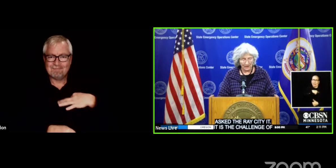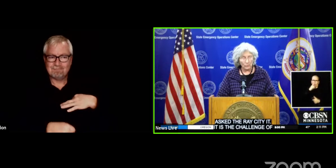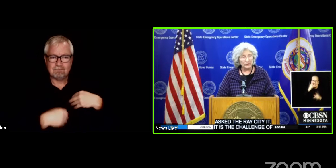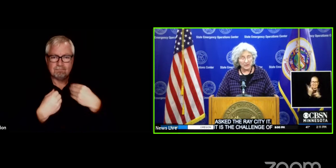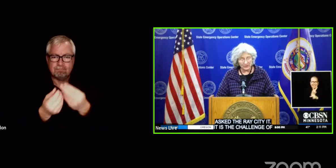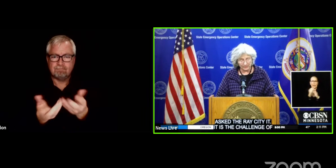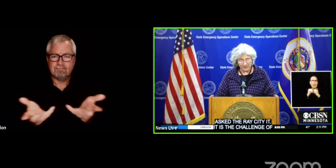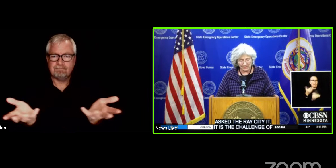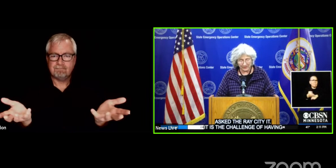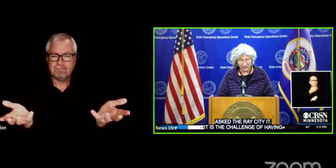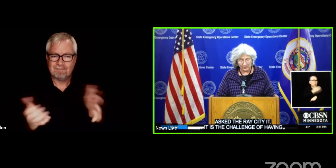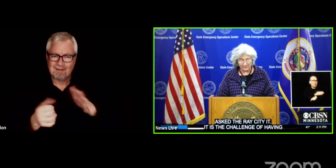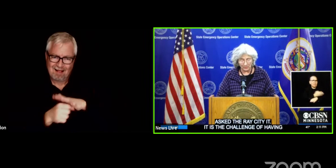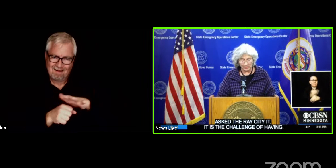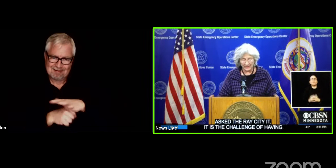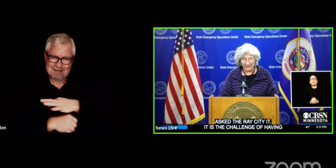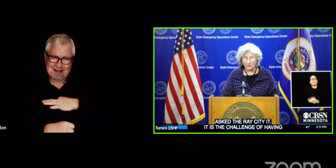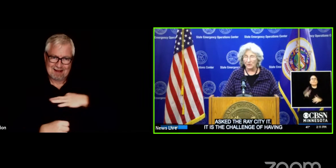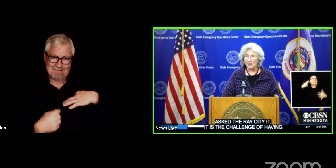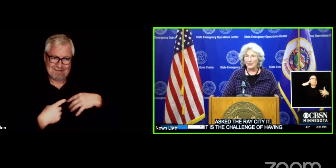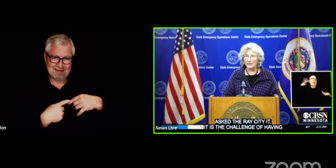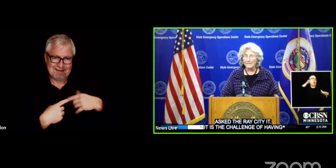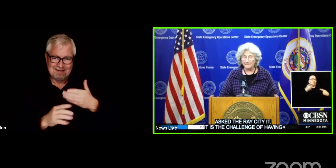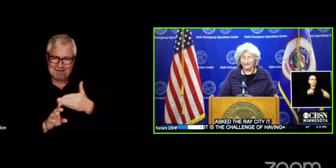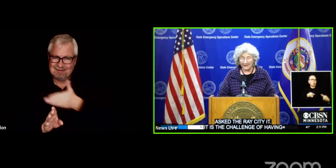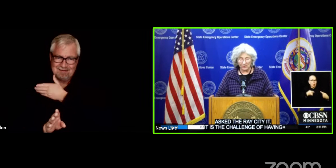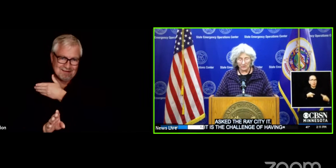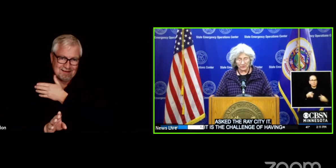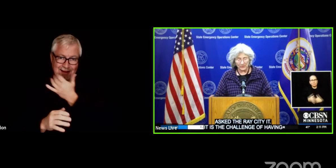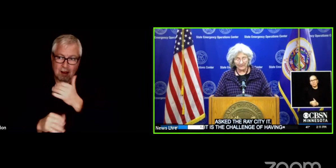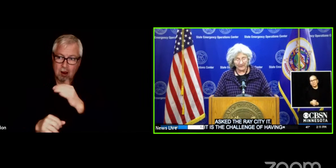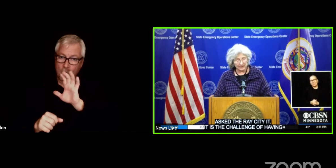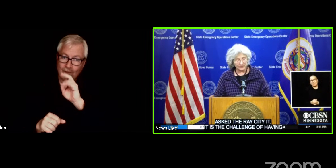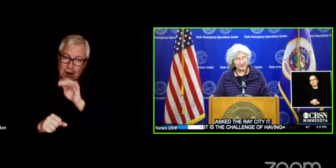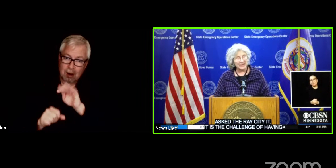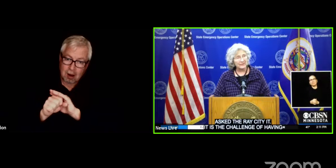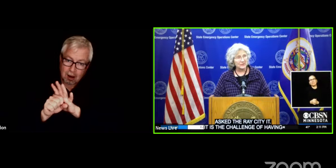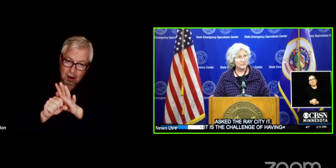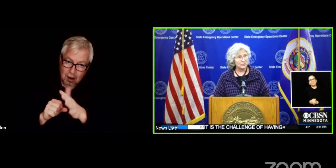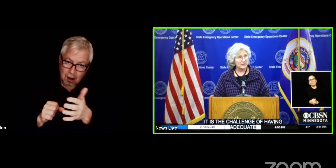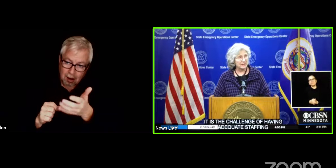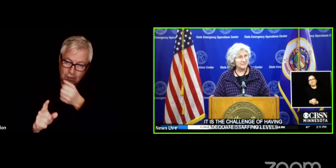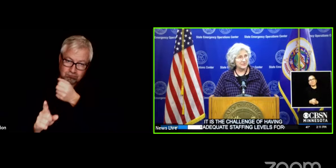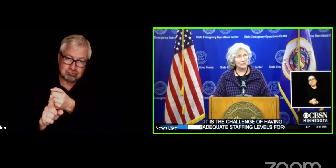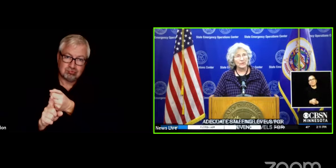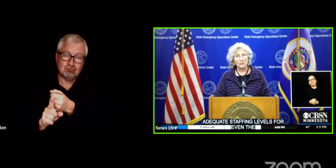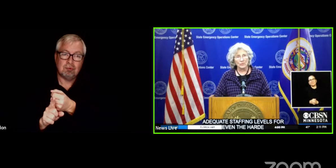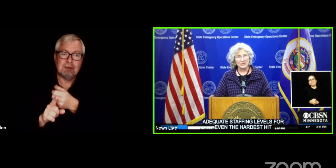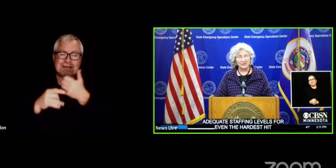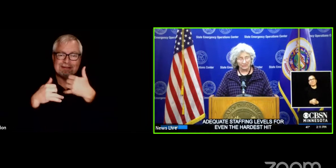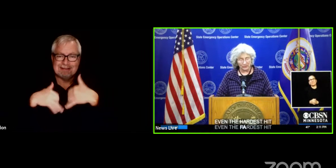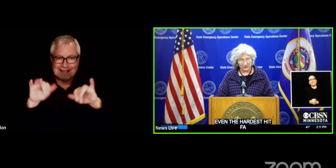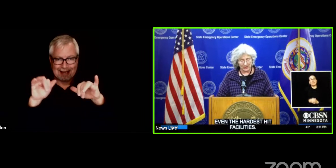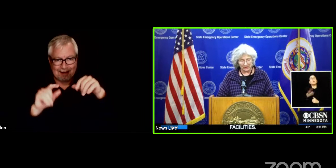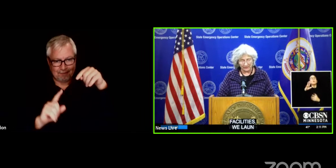WE LAUNCHED A PROCESS TO DEPLOY THE NATIONAL GUARD AND ALSO SOME FEDERAL STAFFING SUPPORT TEAMS THAT WE REQUESTED AND RECEIVED